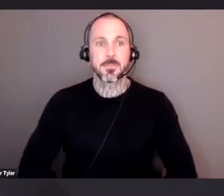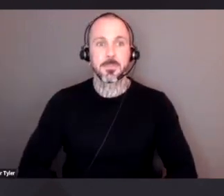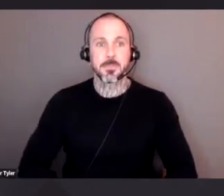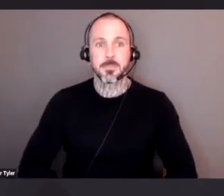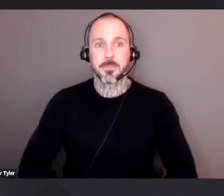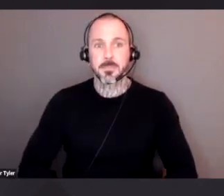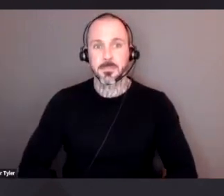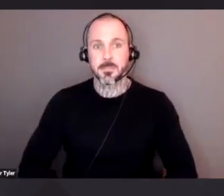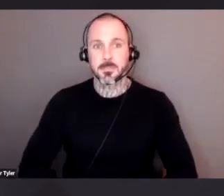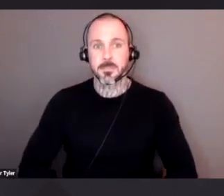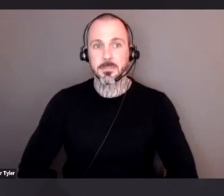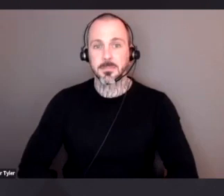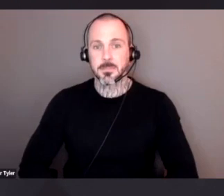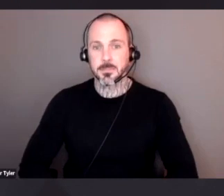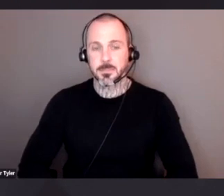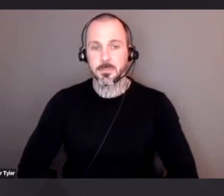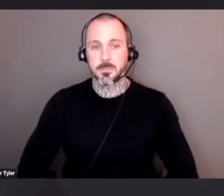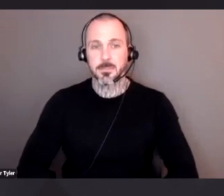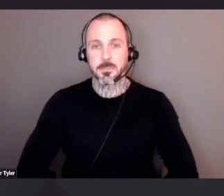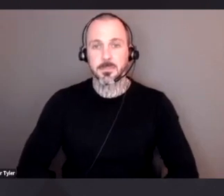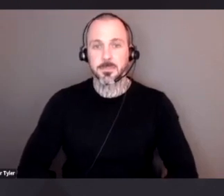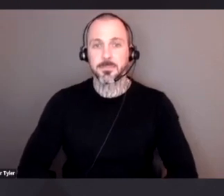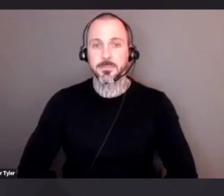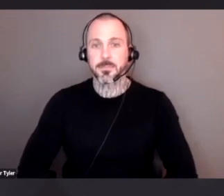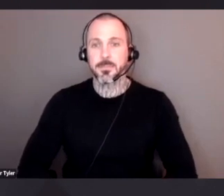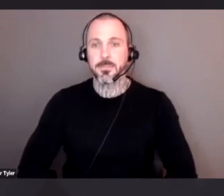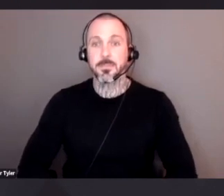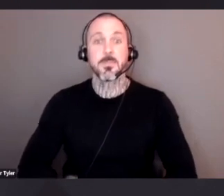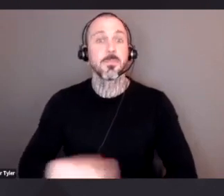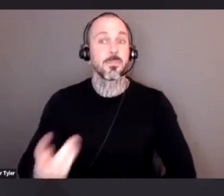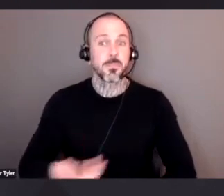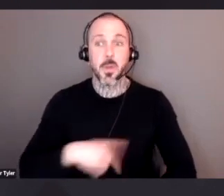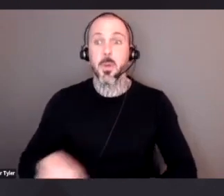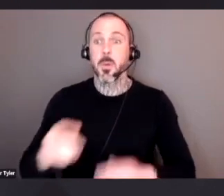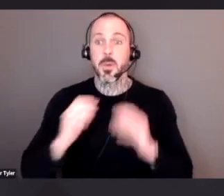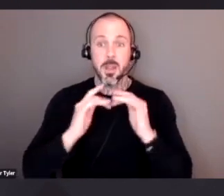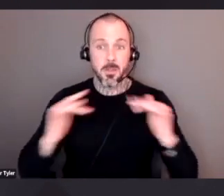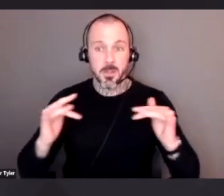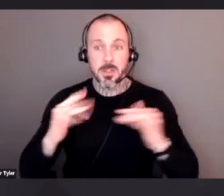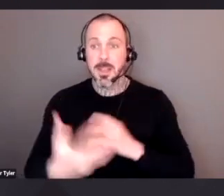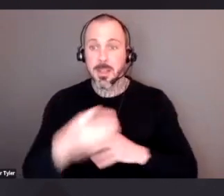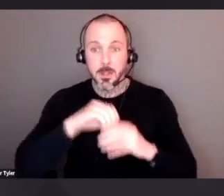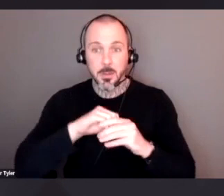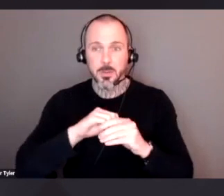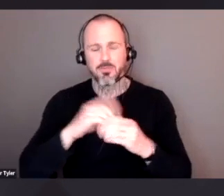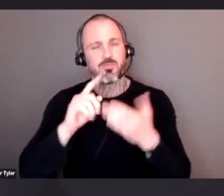with a greater competitive edge by enhancing operations, services, and employee retention.